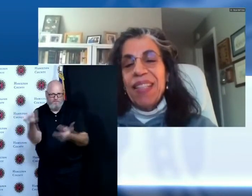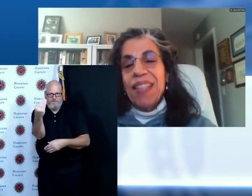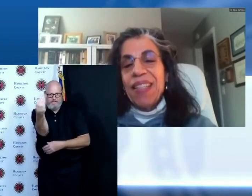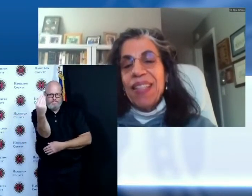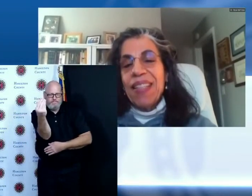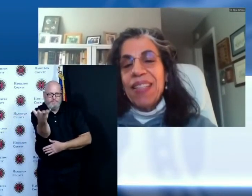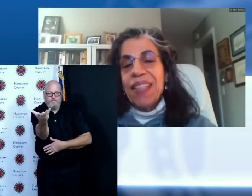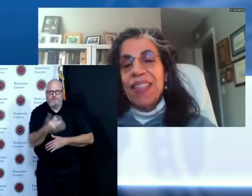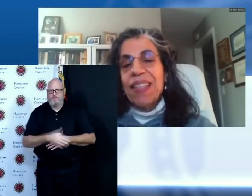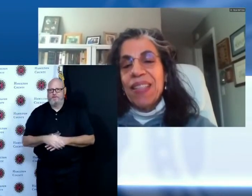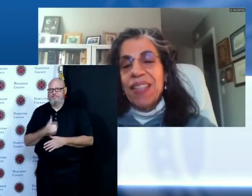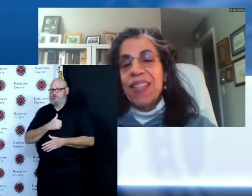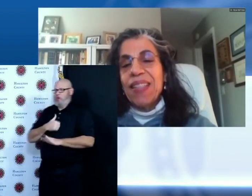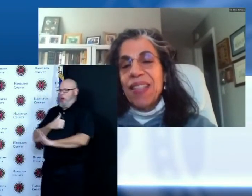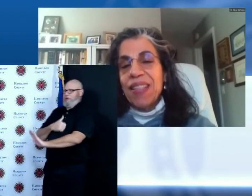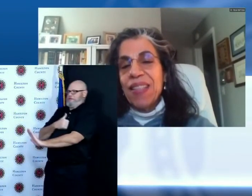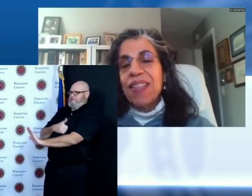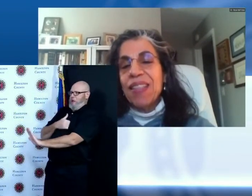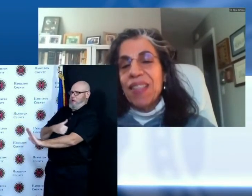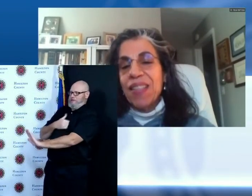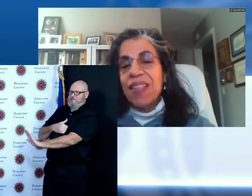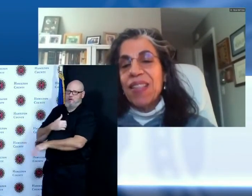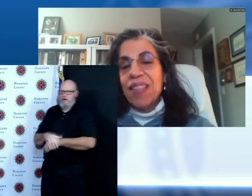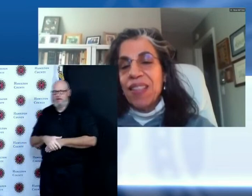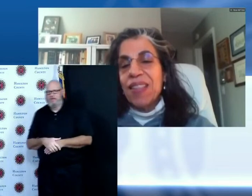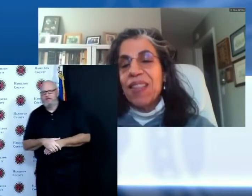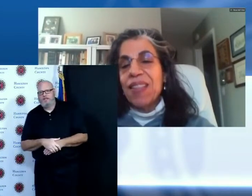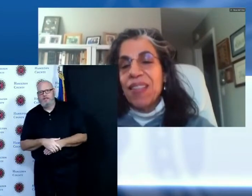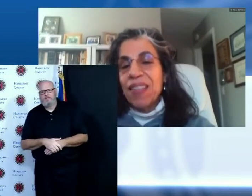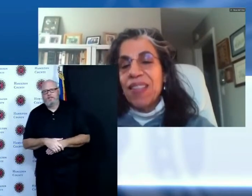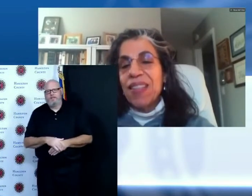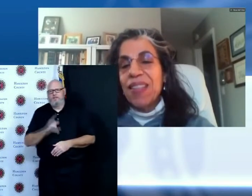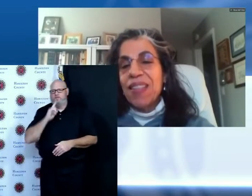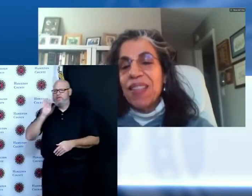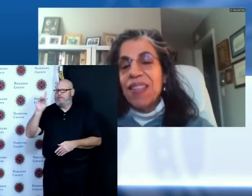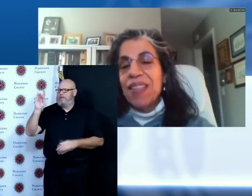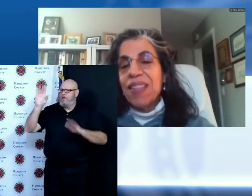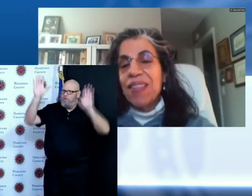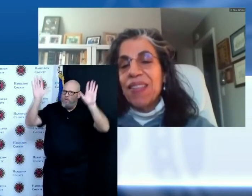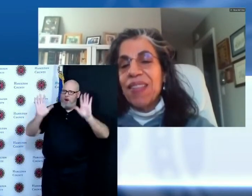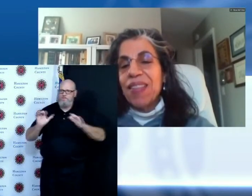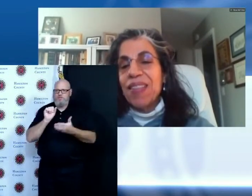yeah we're making a very intentional effort to make sure that folks that have in the past